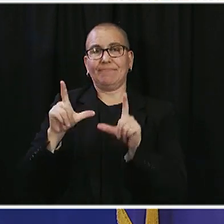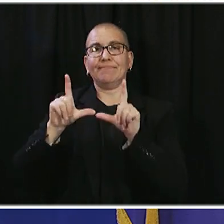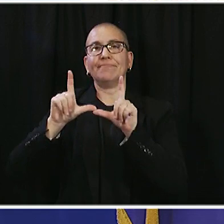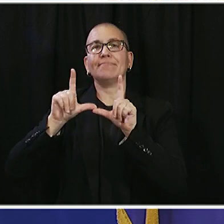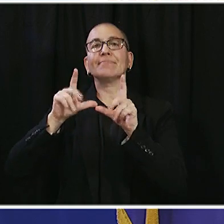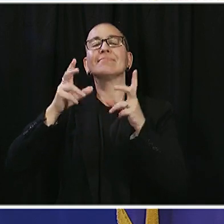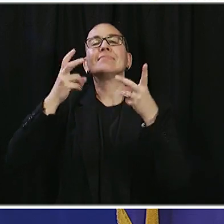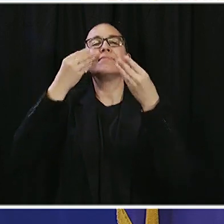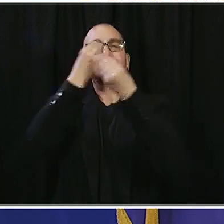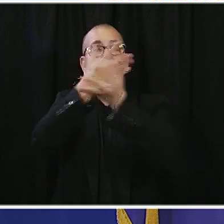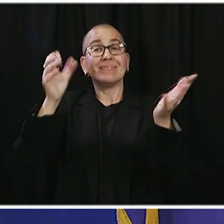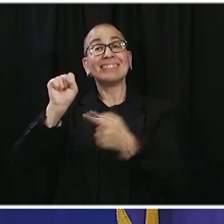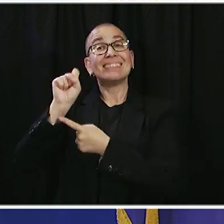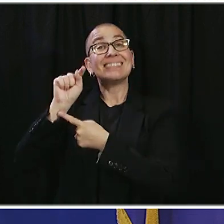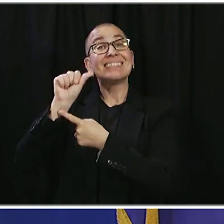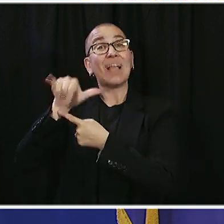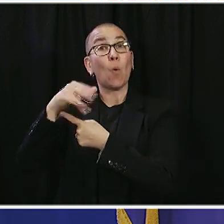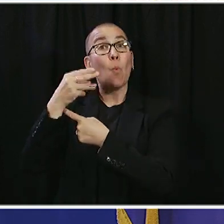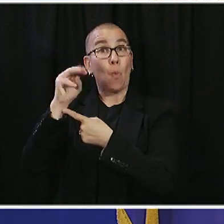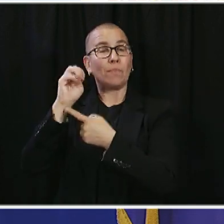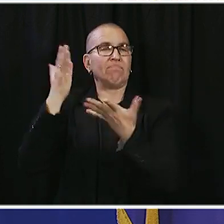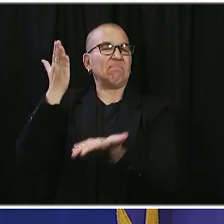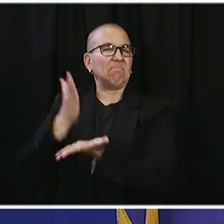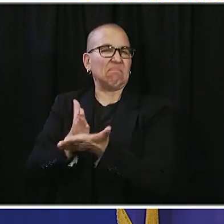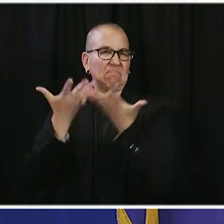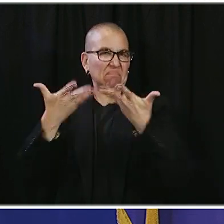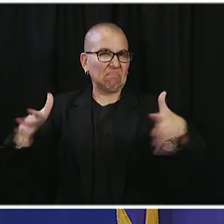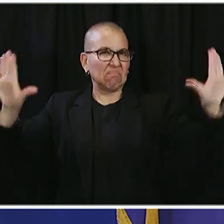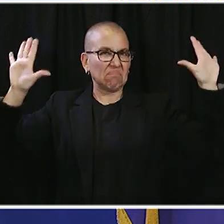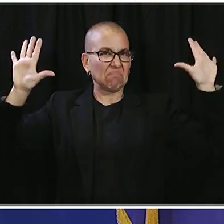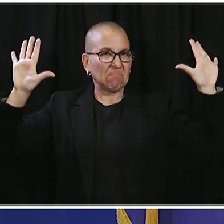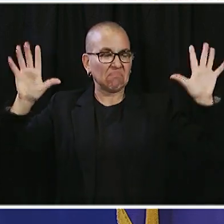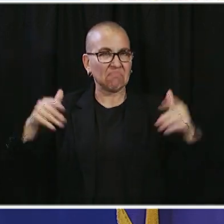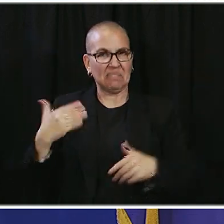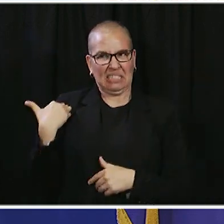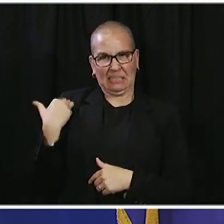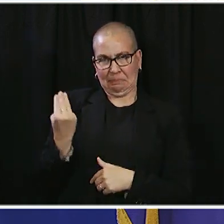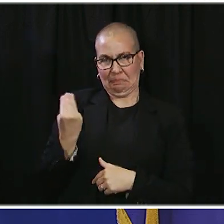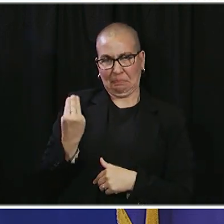HOW WE MOVE FORWARD ARE W OUR STAY SAFE MINNESOTA PLAN. AS OF MONDAY, WE LIFTED THE STAY-AT-HOME ORDER.